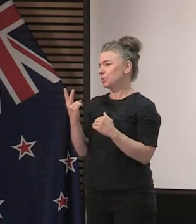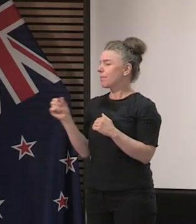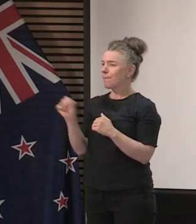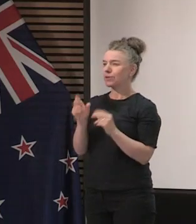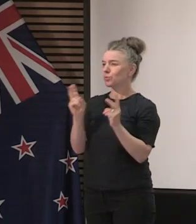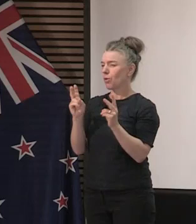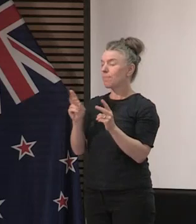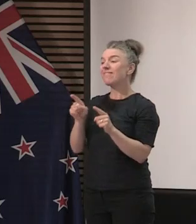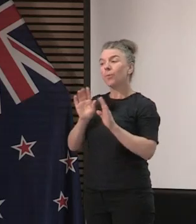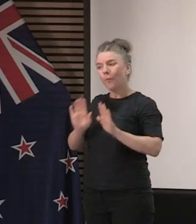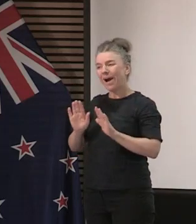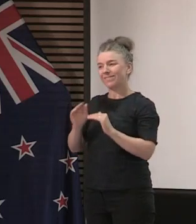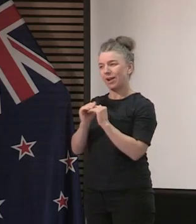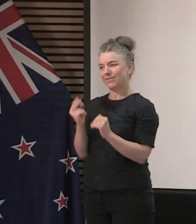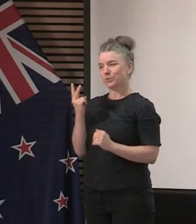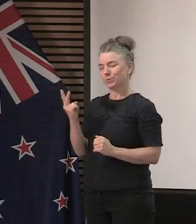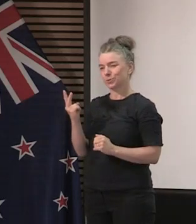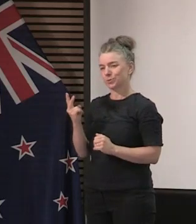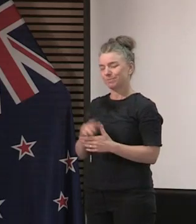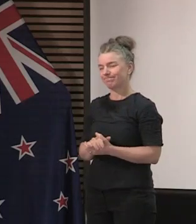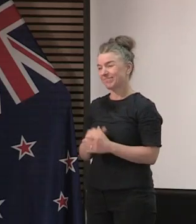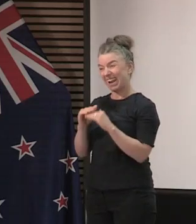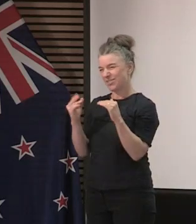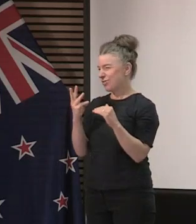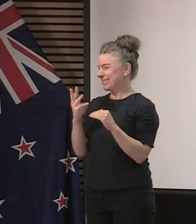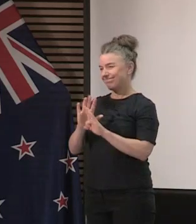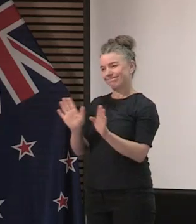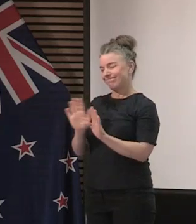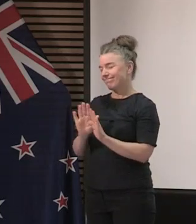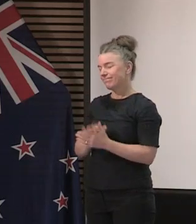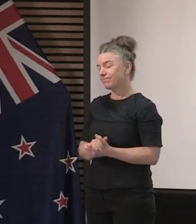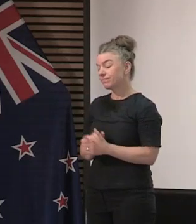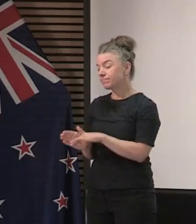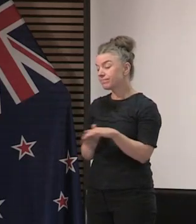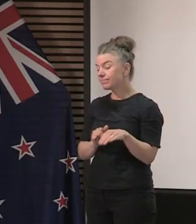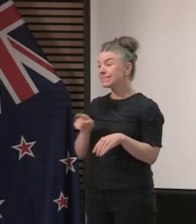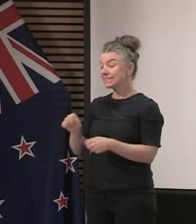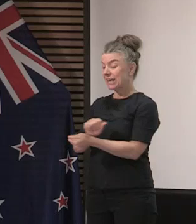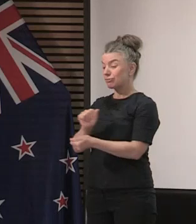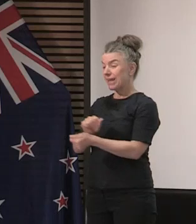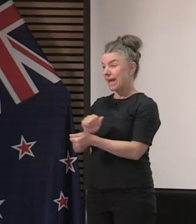hunting will be able to resume normally at level 2 once we